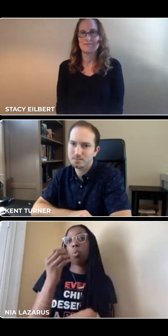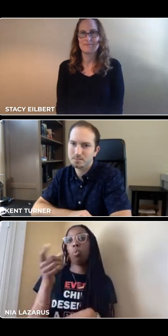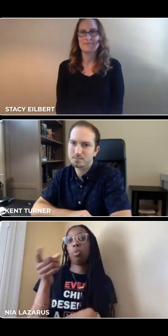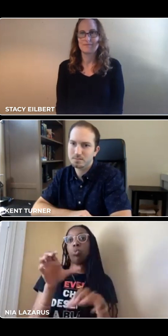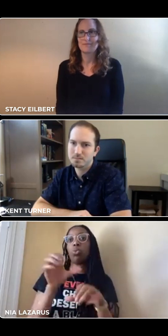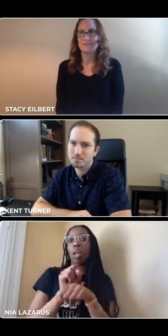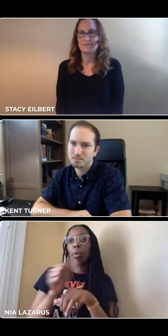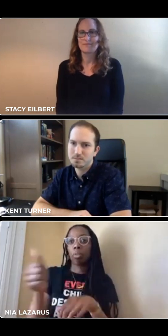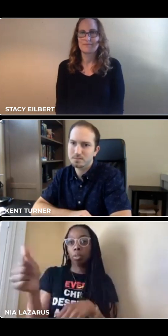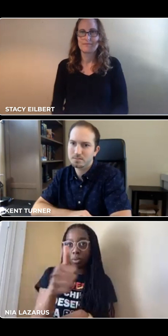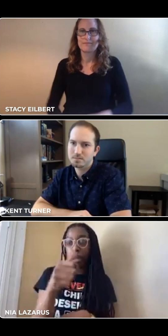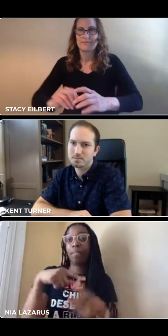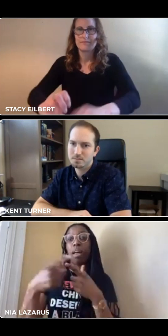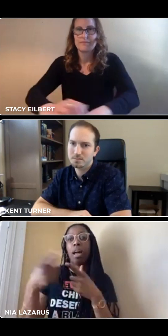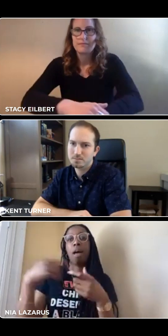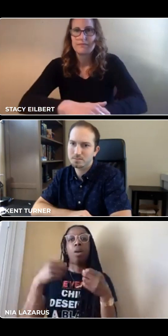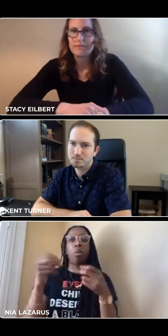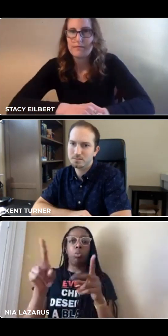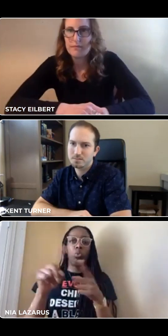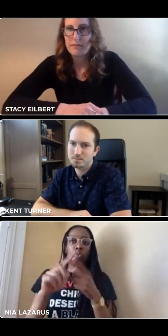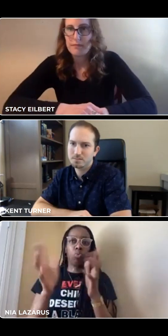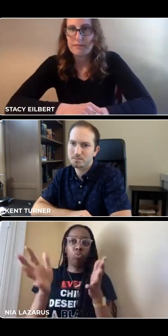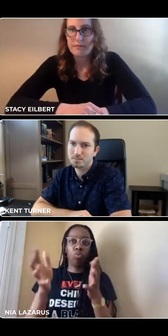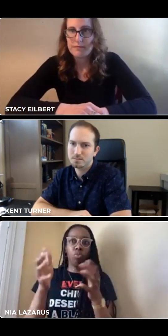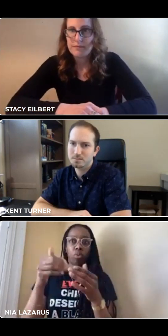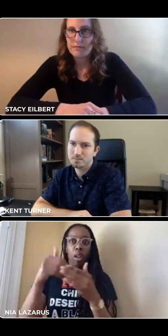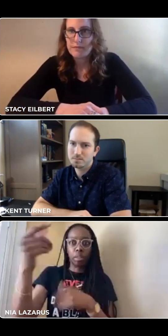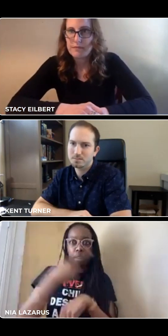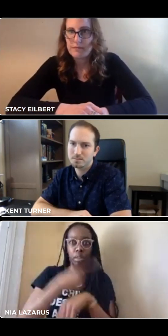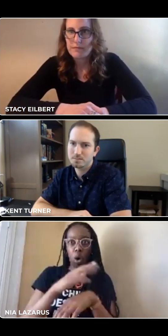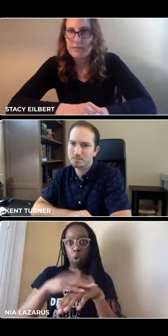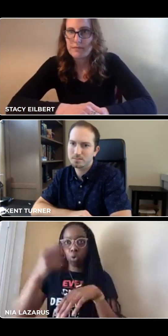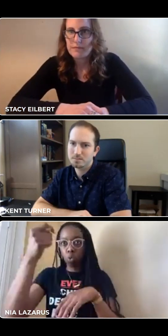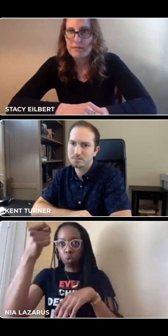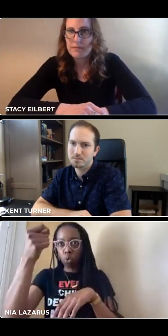Fridays, I have no video conferencing with my students. They work on their own. And then,